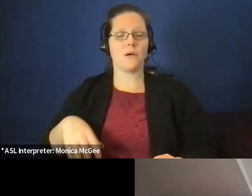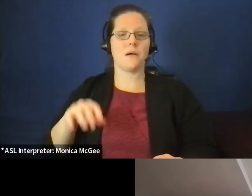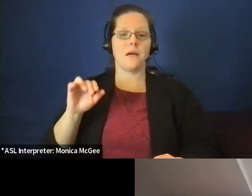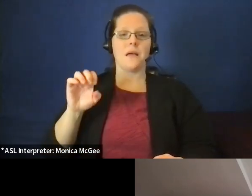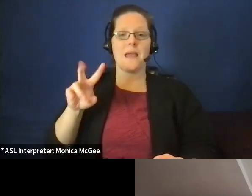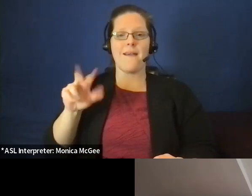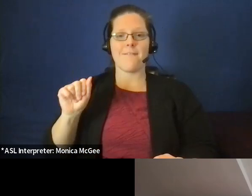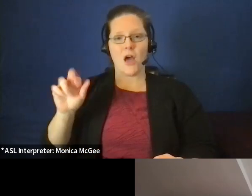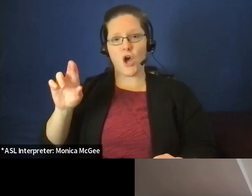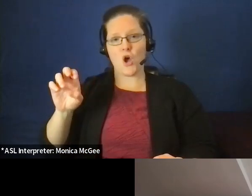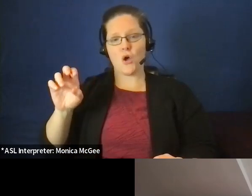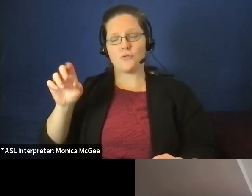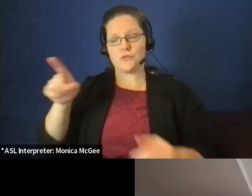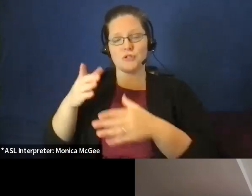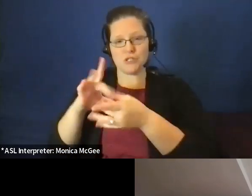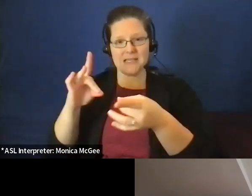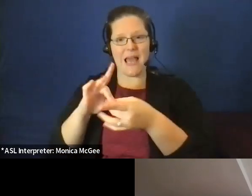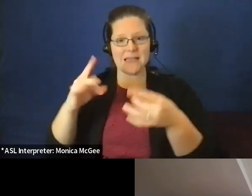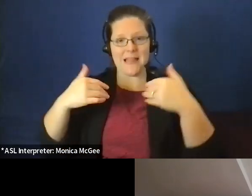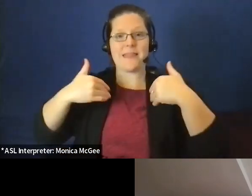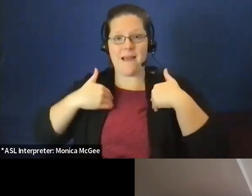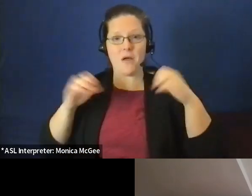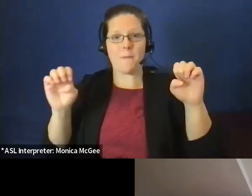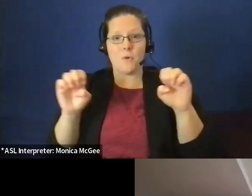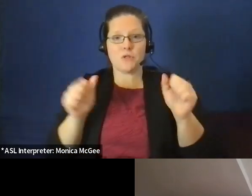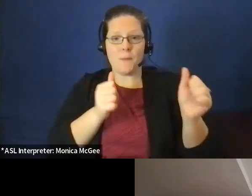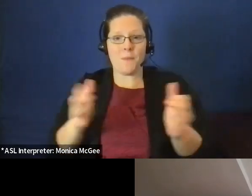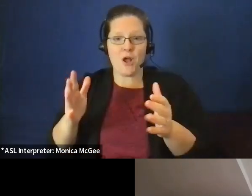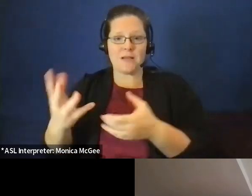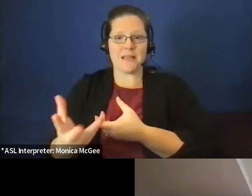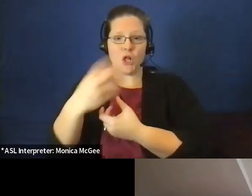Wisconsin CIL, from northwest Iowa, the